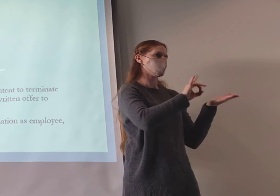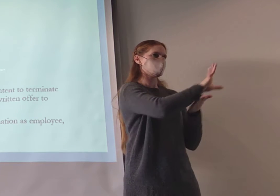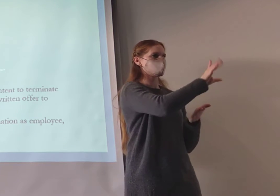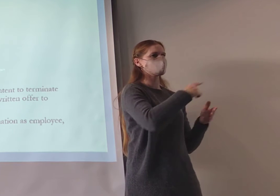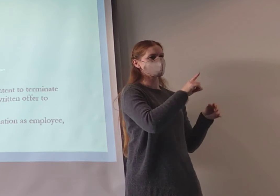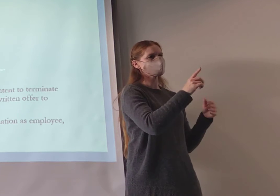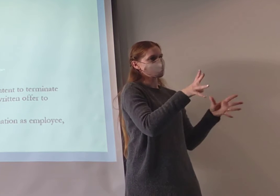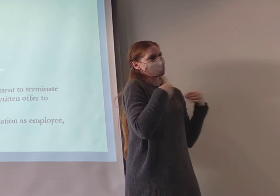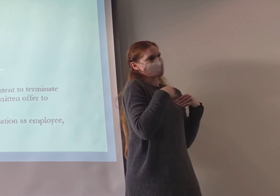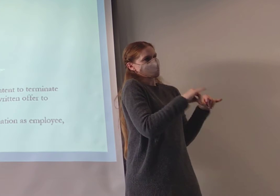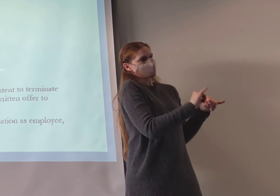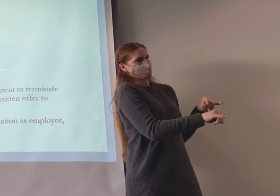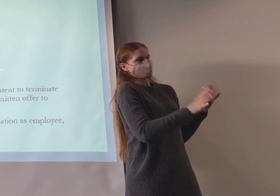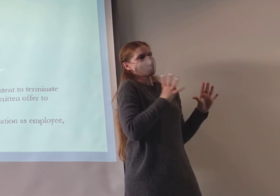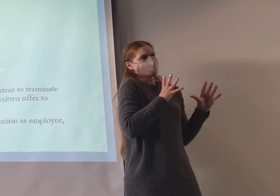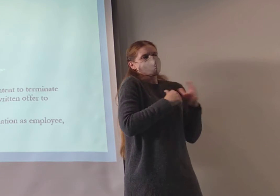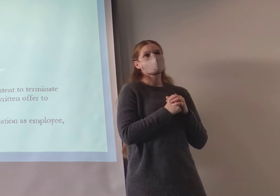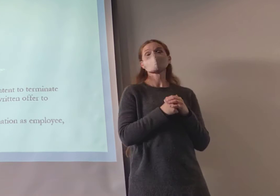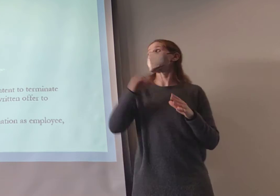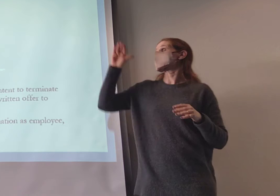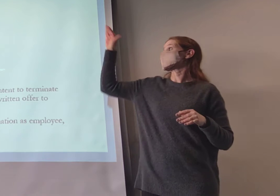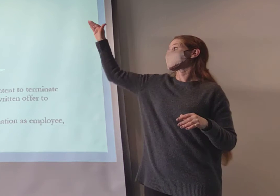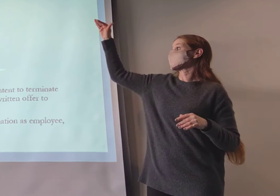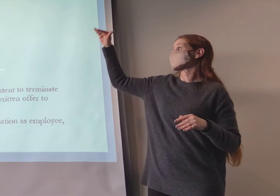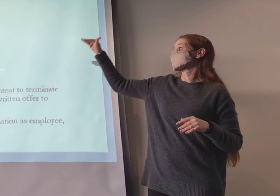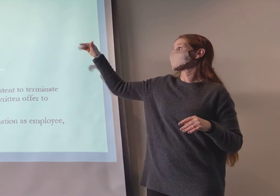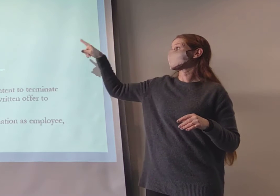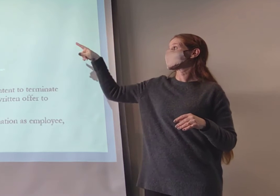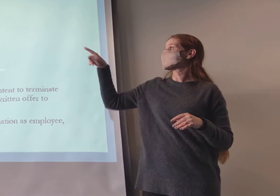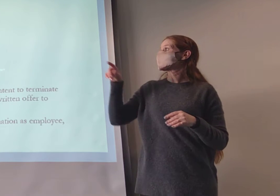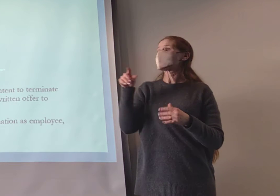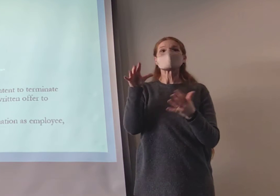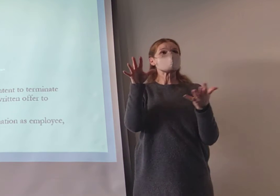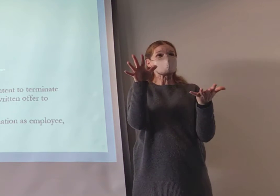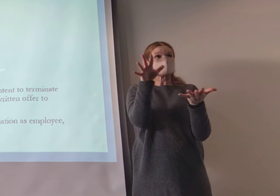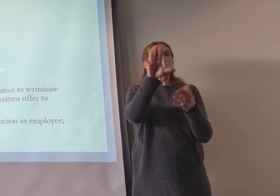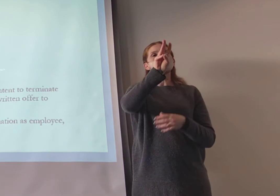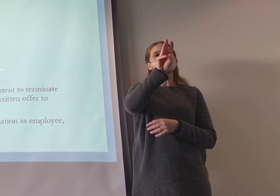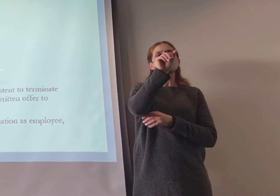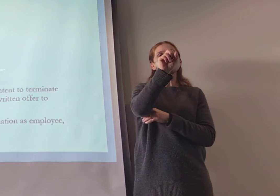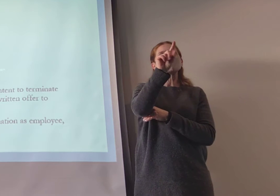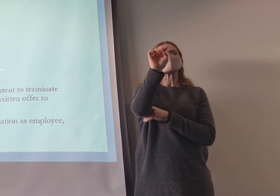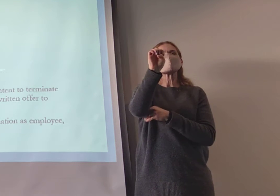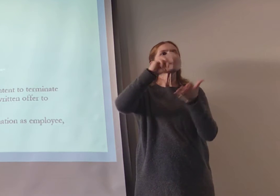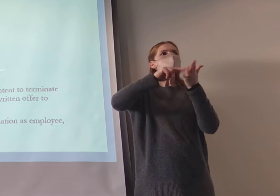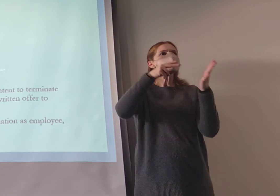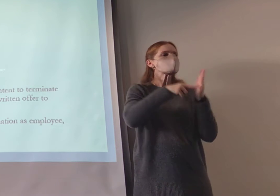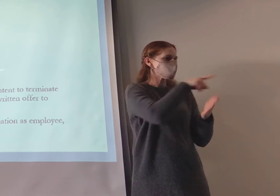If a tenant causes serious damage to the property, the landlord will give a three-day notice